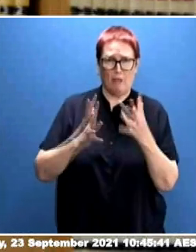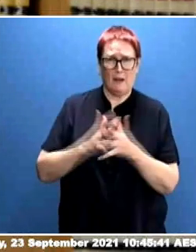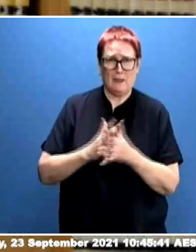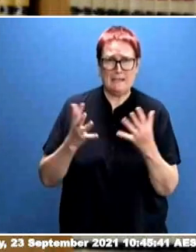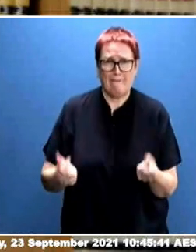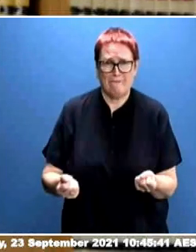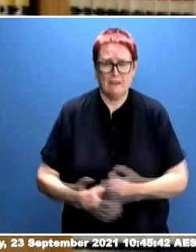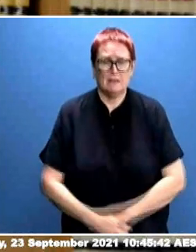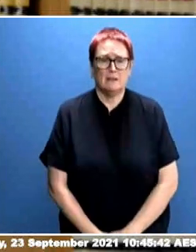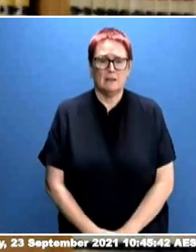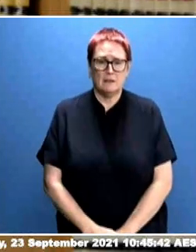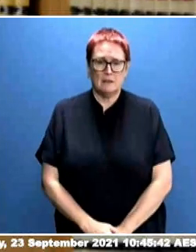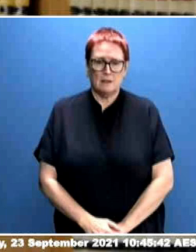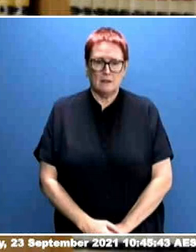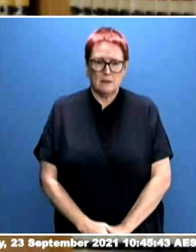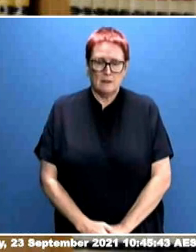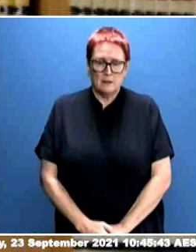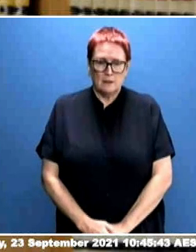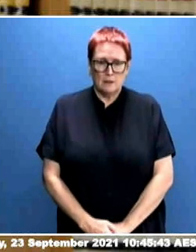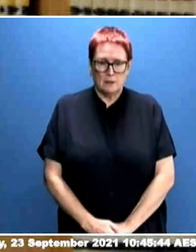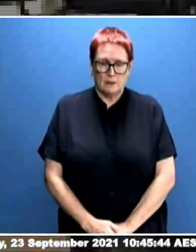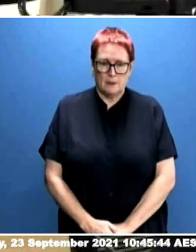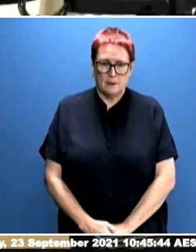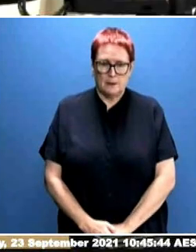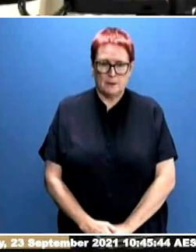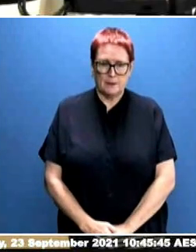Now because of the short timeframe